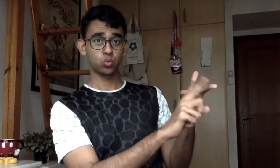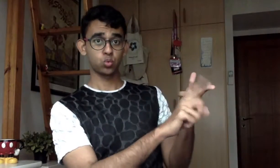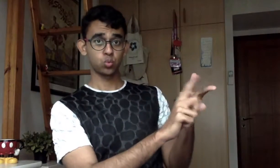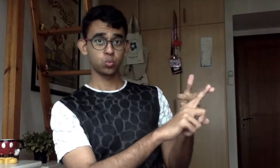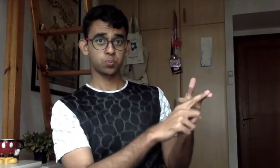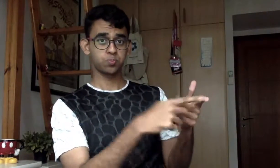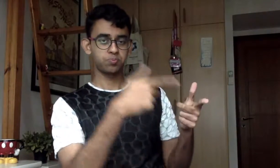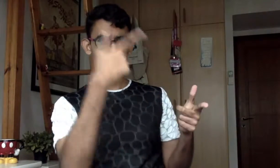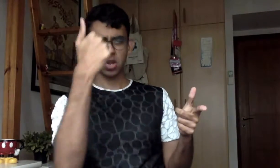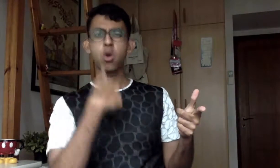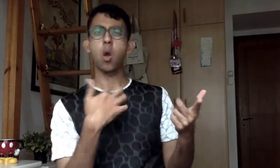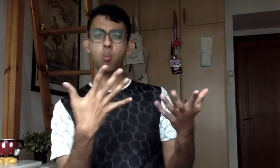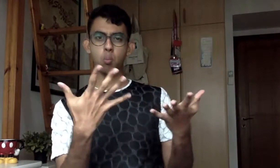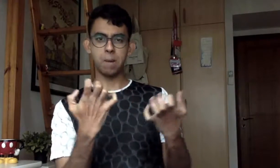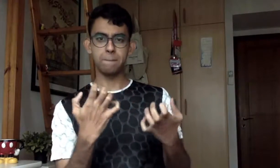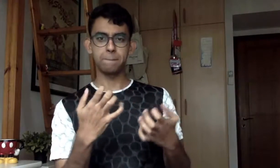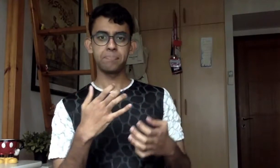Secondly, because I want to.